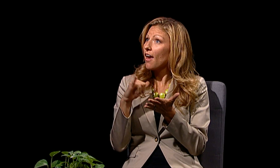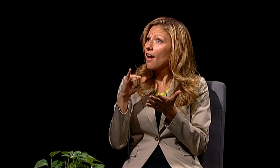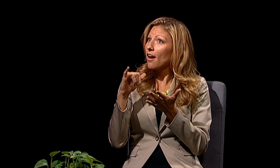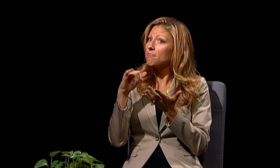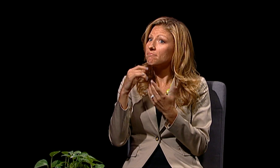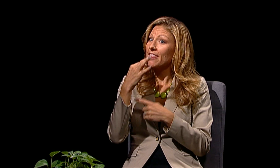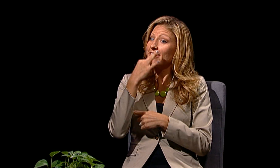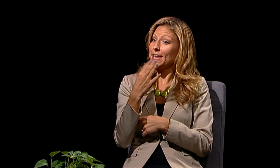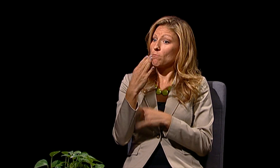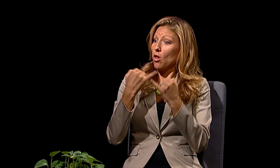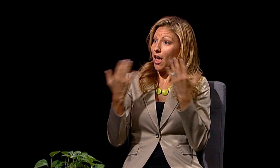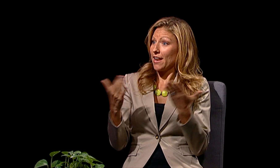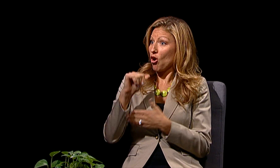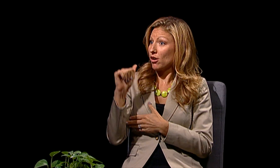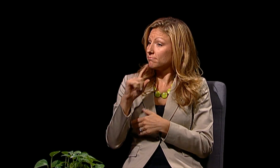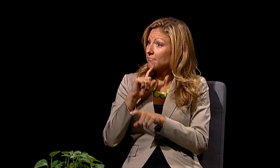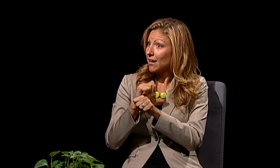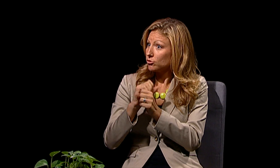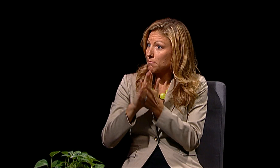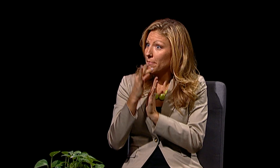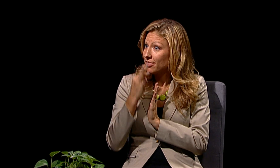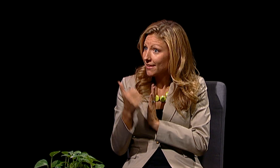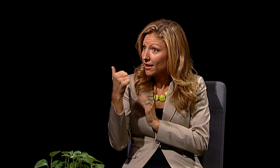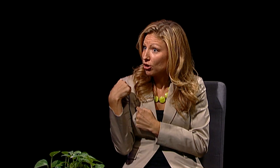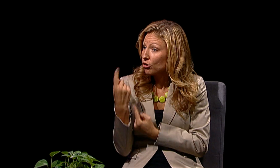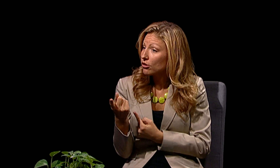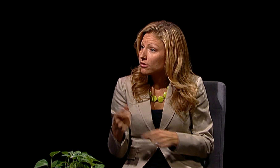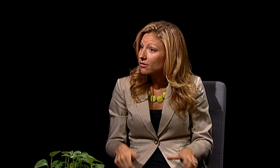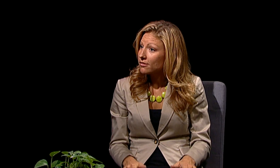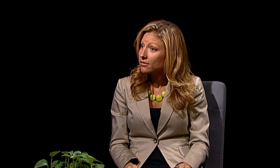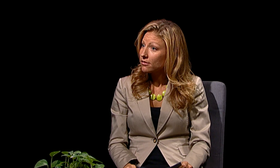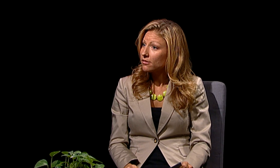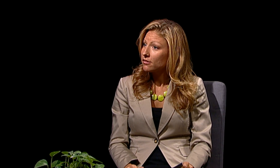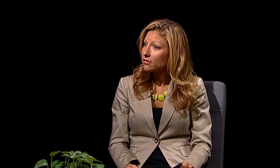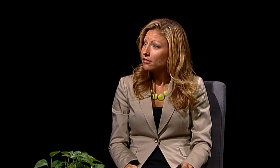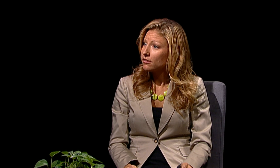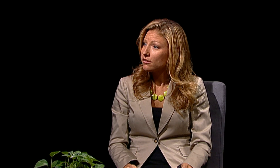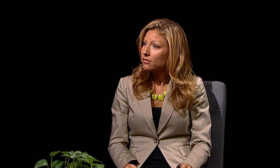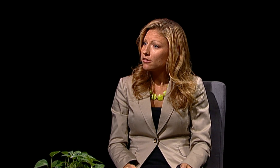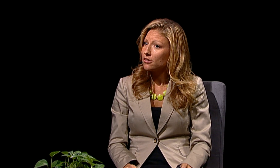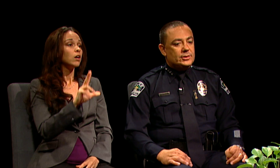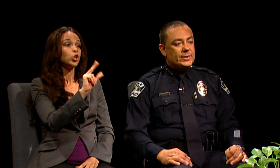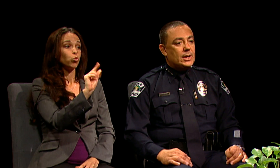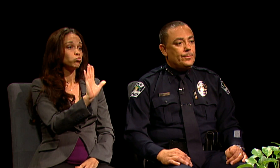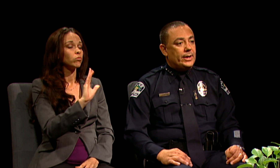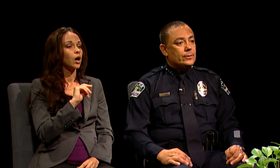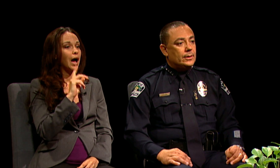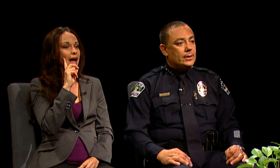SO YOU'RE SAYING THAT THE THIN BLUE LINE HERE AUSTIN HAS BECOME THINNER? NO, I THINK THAT IT'S BECOME BETTER.